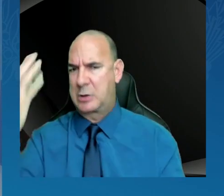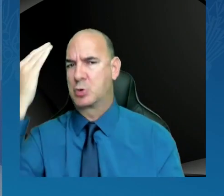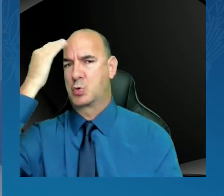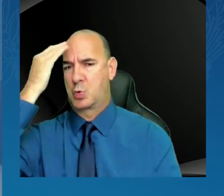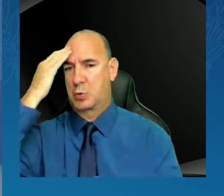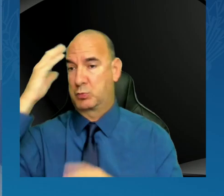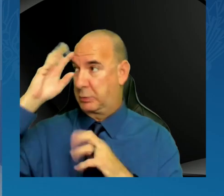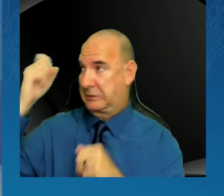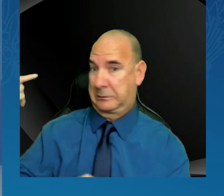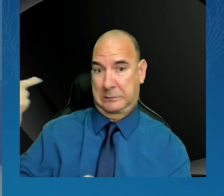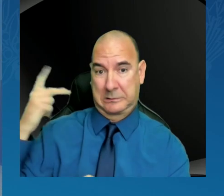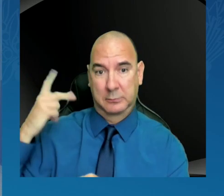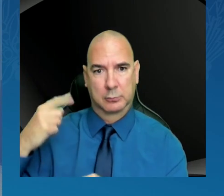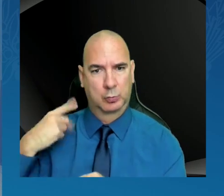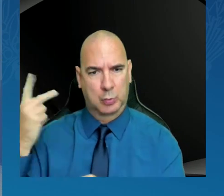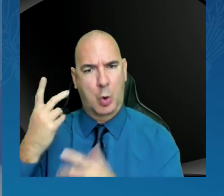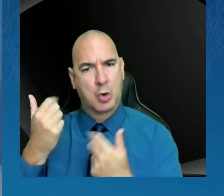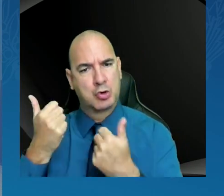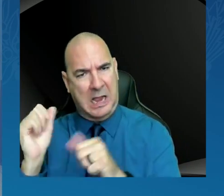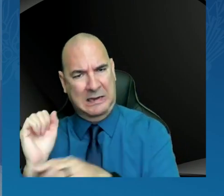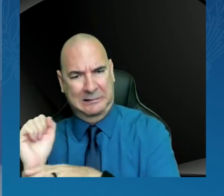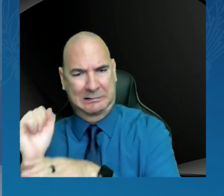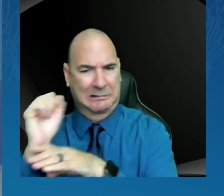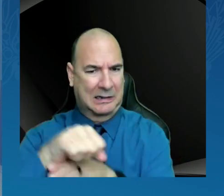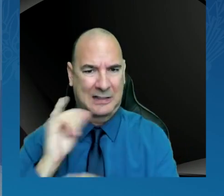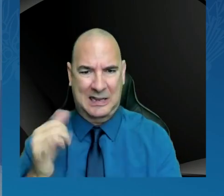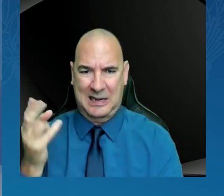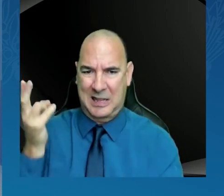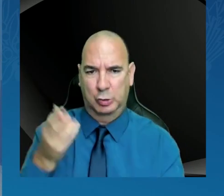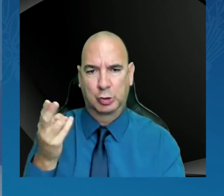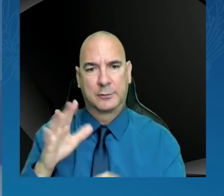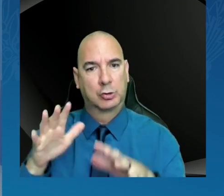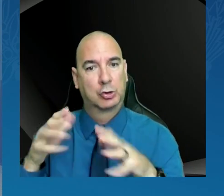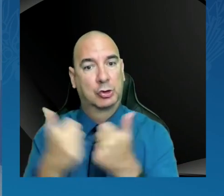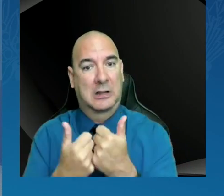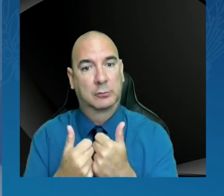we needed to make an historic investment in our nation's working families.